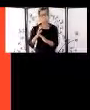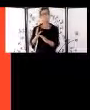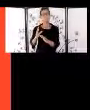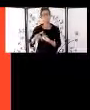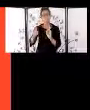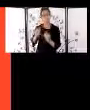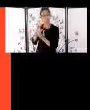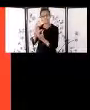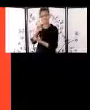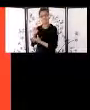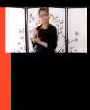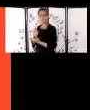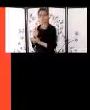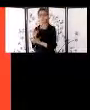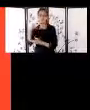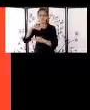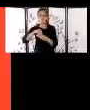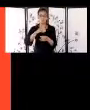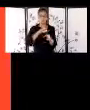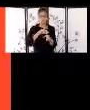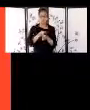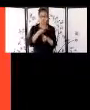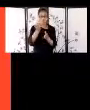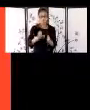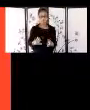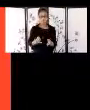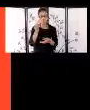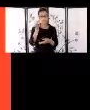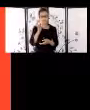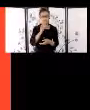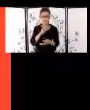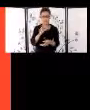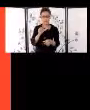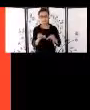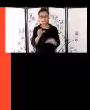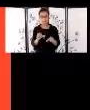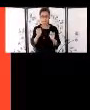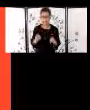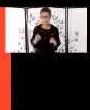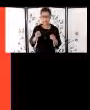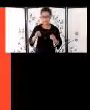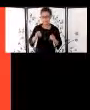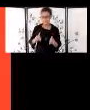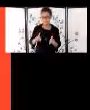out to discuss eligibility before applying. We consider an artist collective to be two